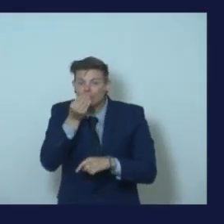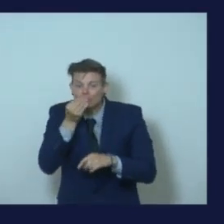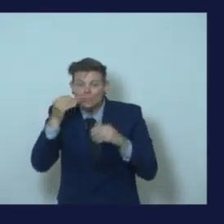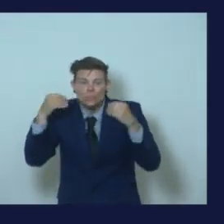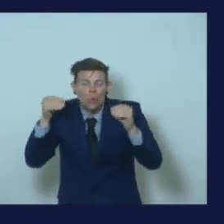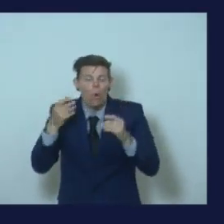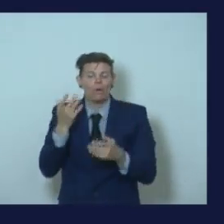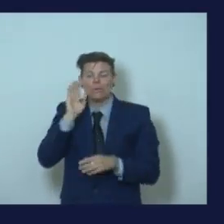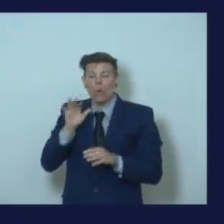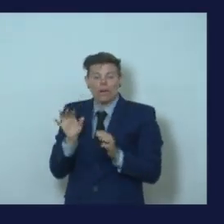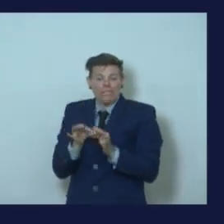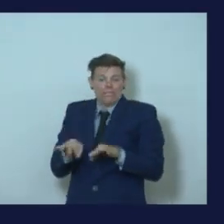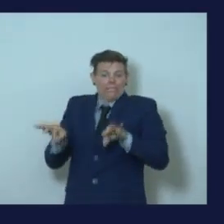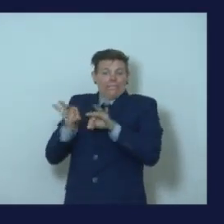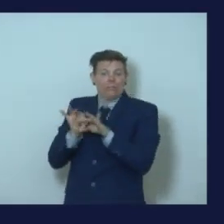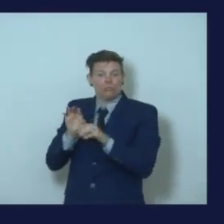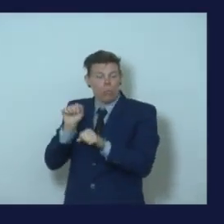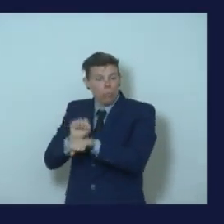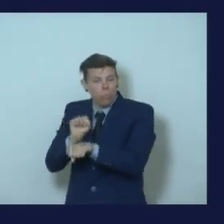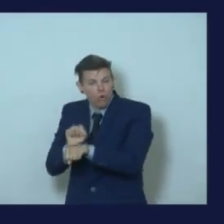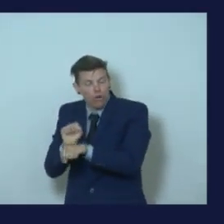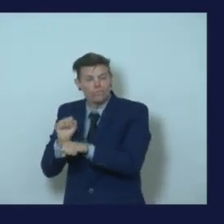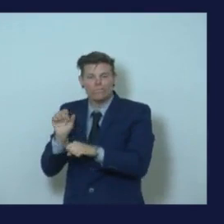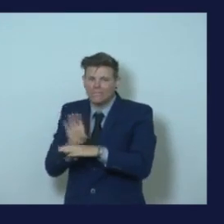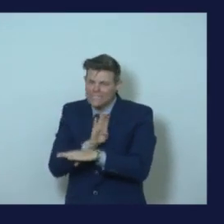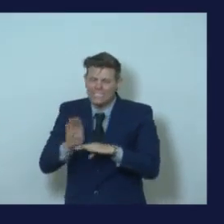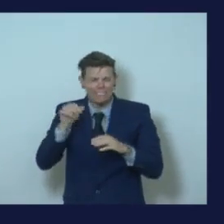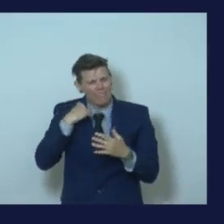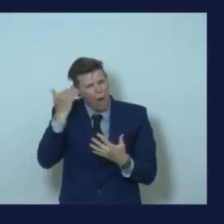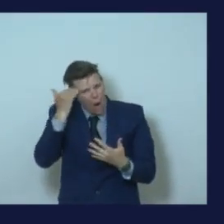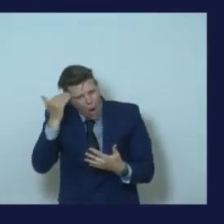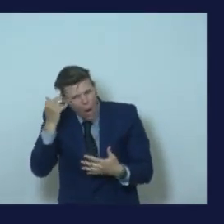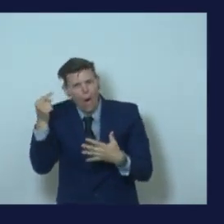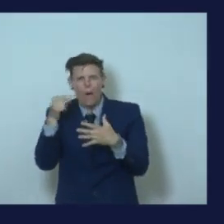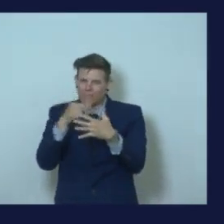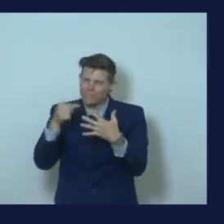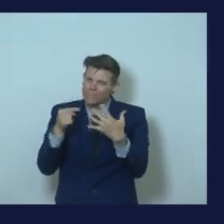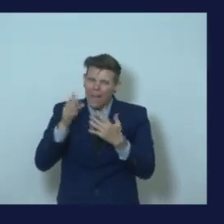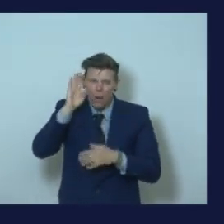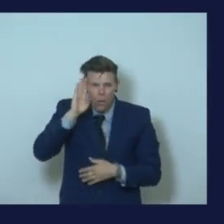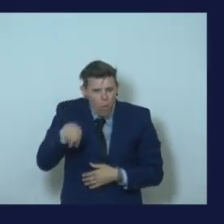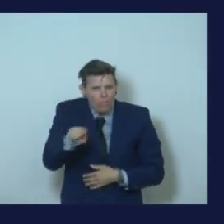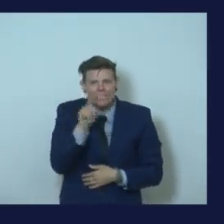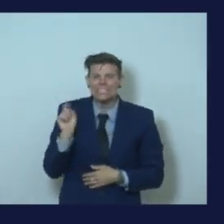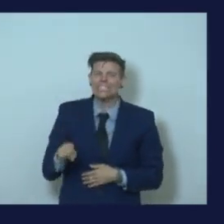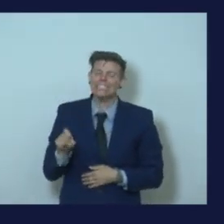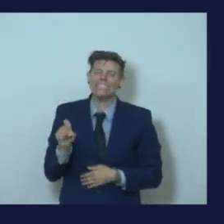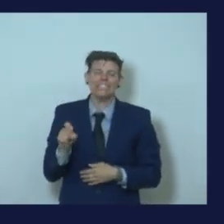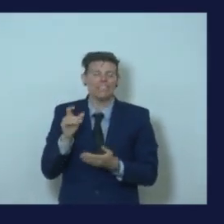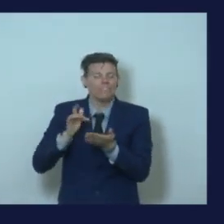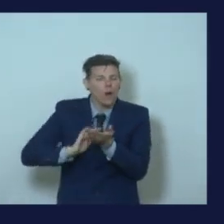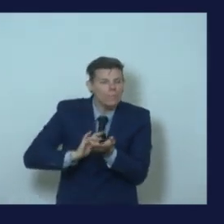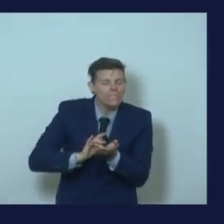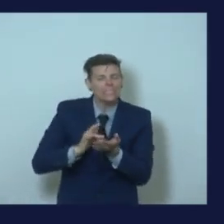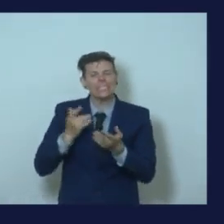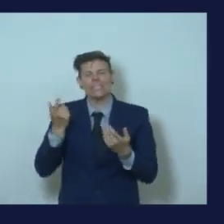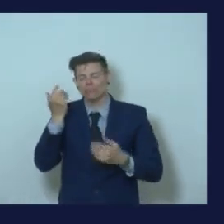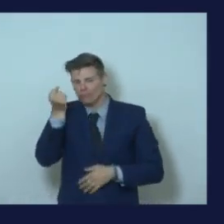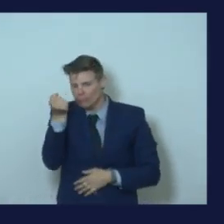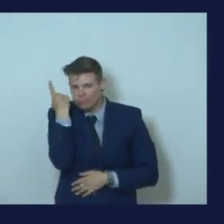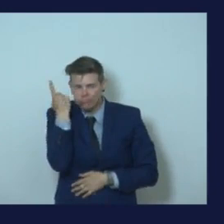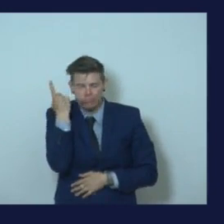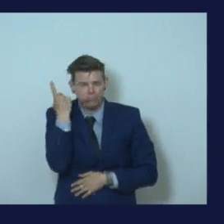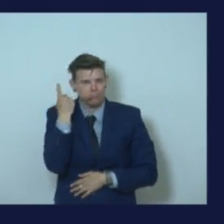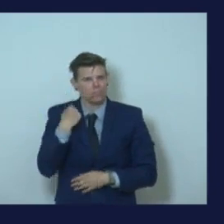I KNOW THAT YOU HAVE TO GO TO WORK THOSE OF YOU WHO HAVE BEEN IN ESSENTIAL BUSINESSES THOSE OF YOU ARE NOW NOW REJOINING THE WORKFORCE.